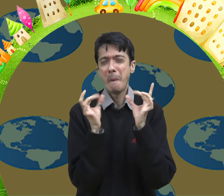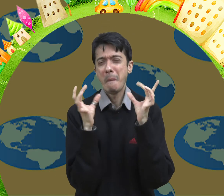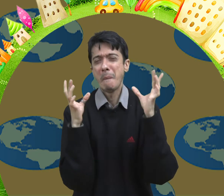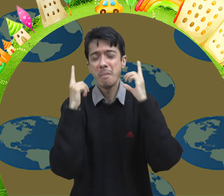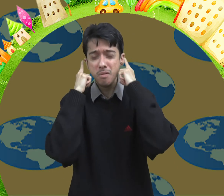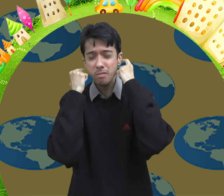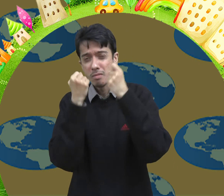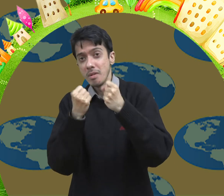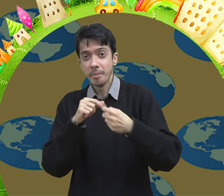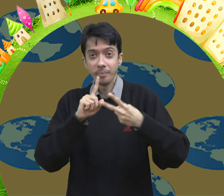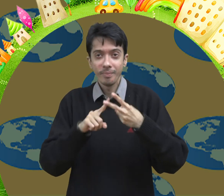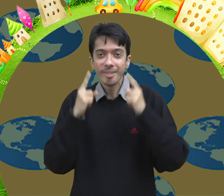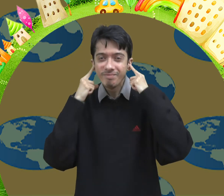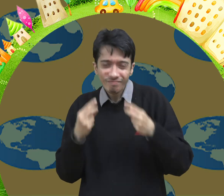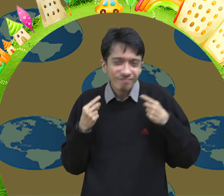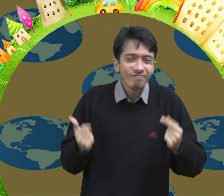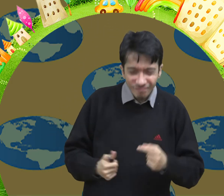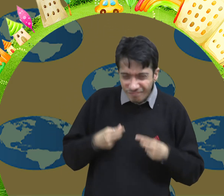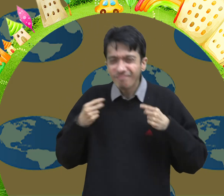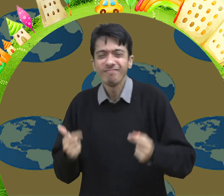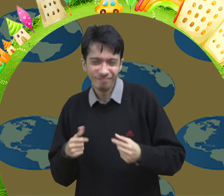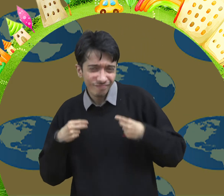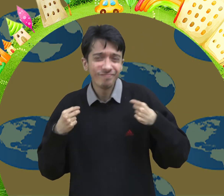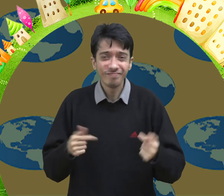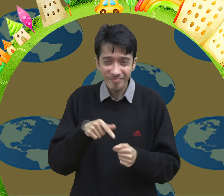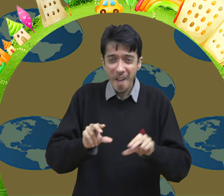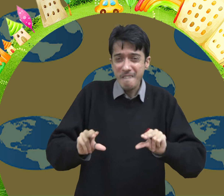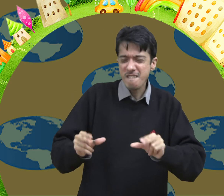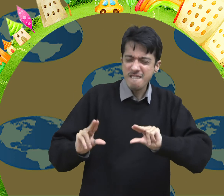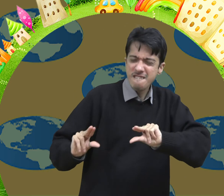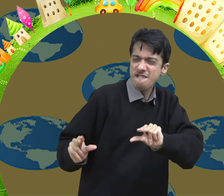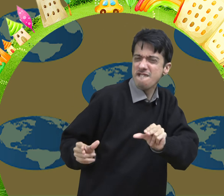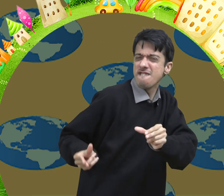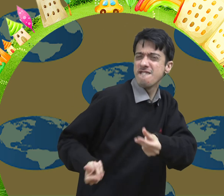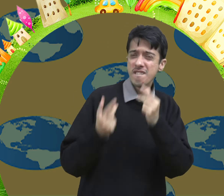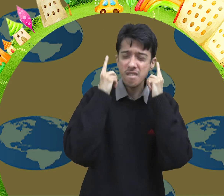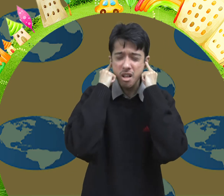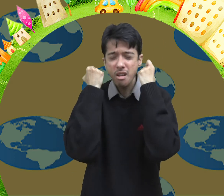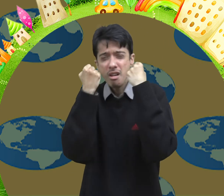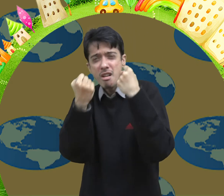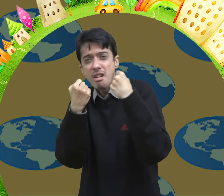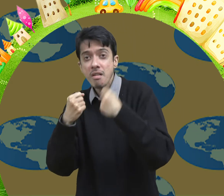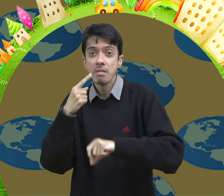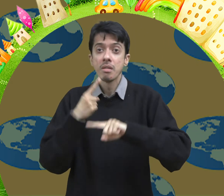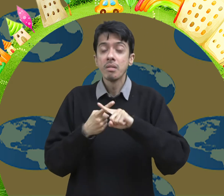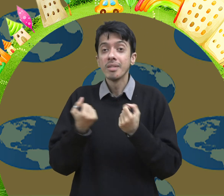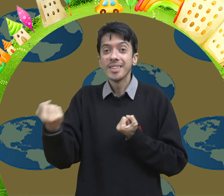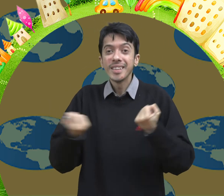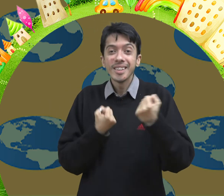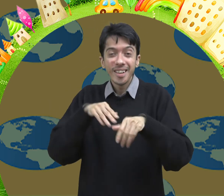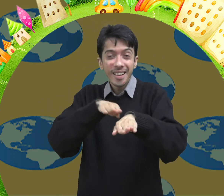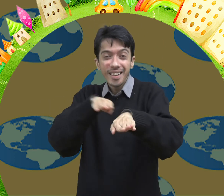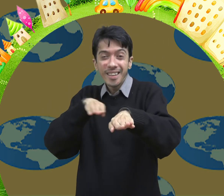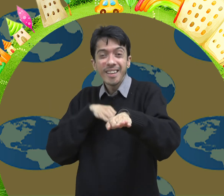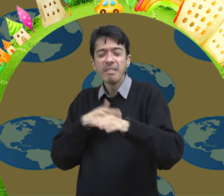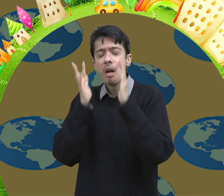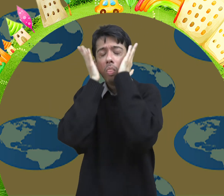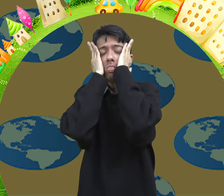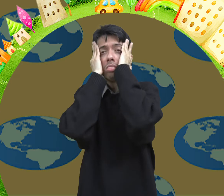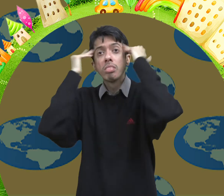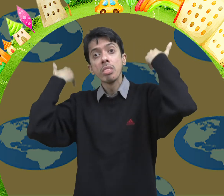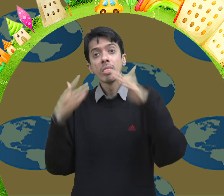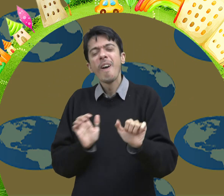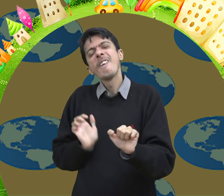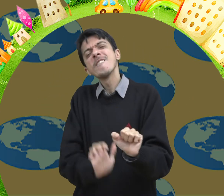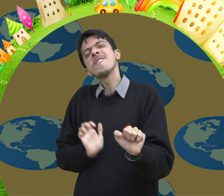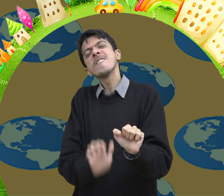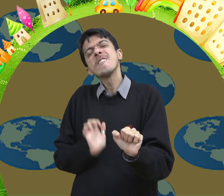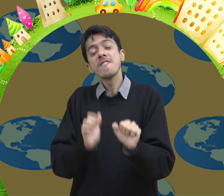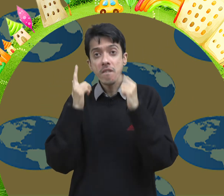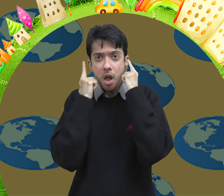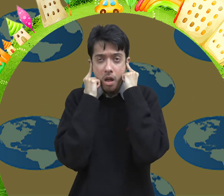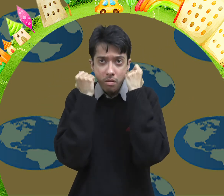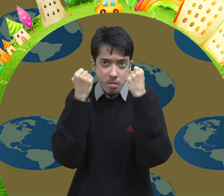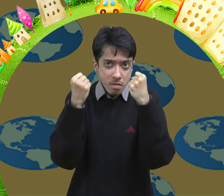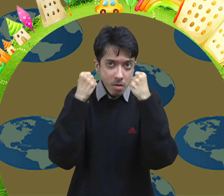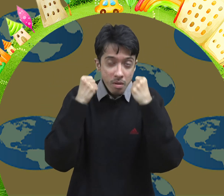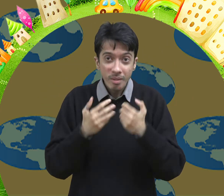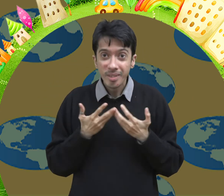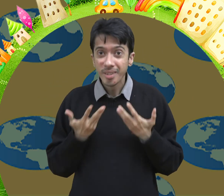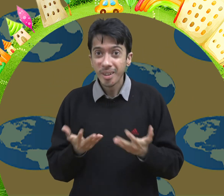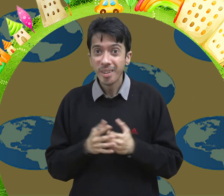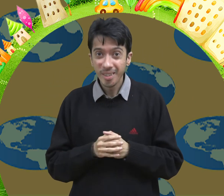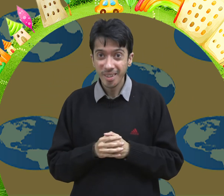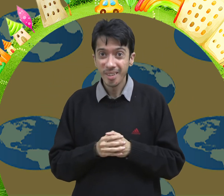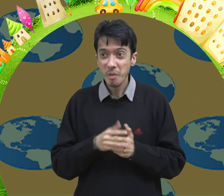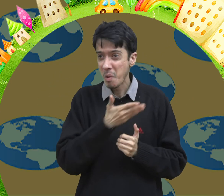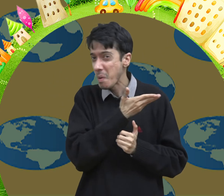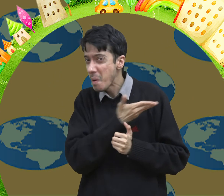Crackers loud music and unnecessary honking of cars cause noise pollution.